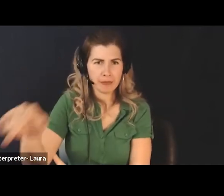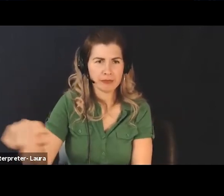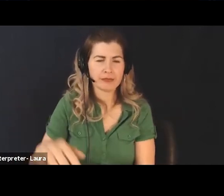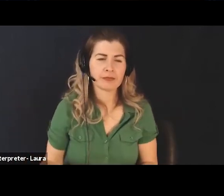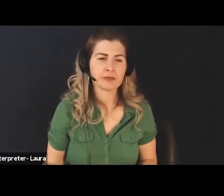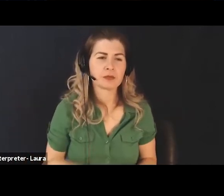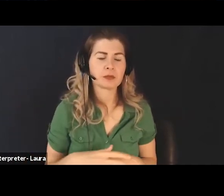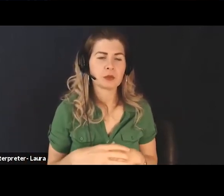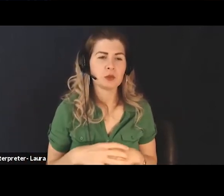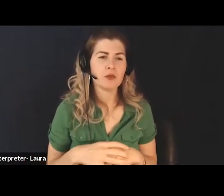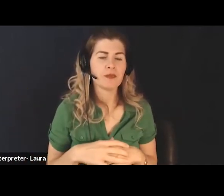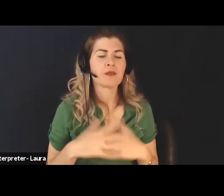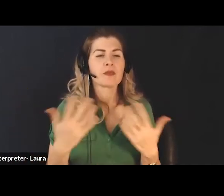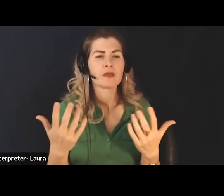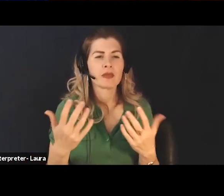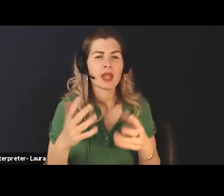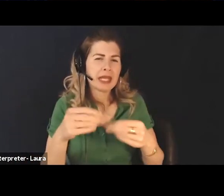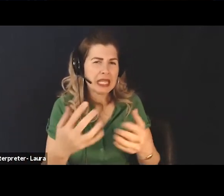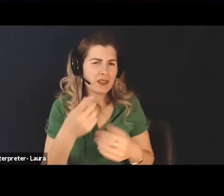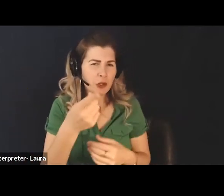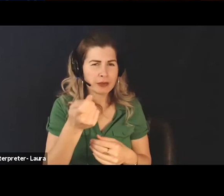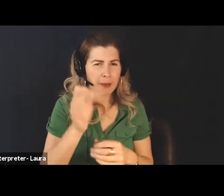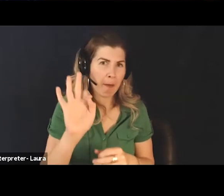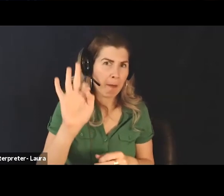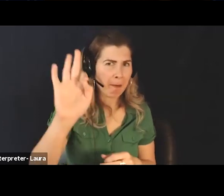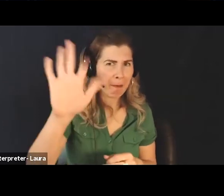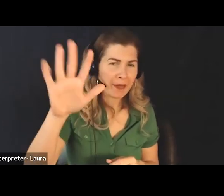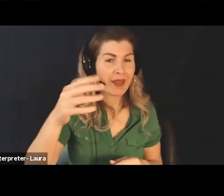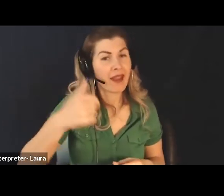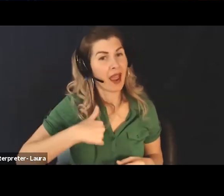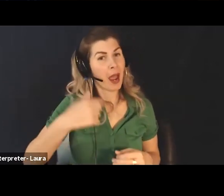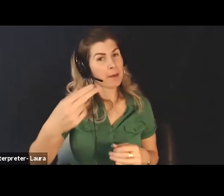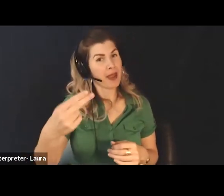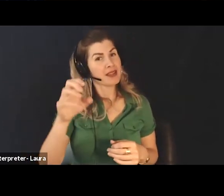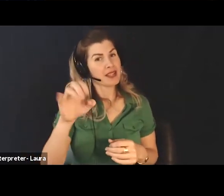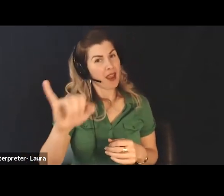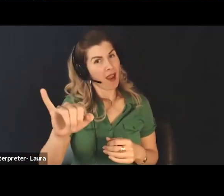Just to give you a teaser, I'm an HCI person. I've learned to detect research and design,